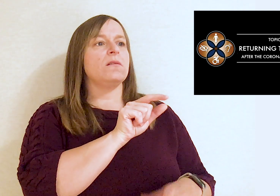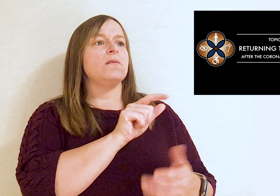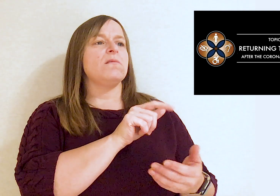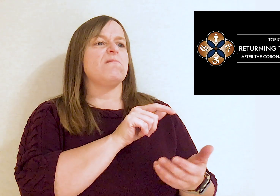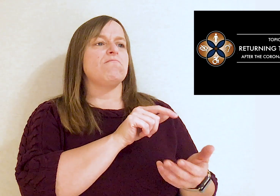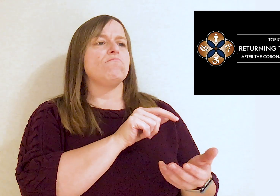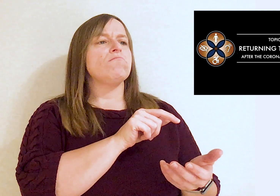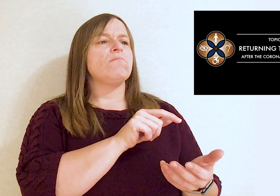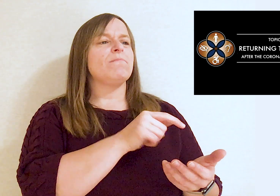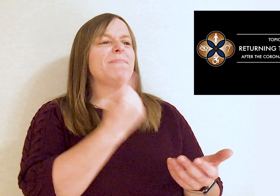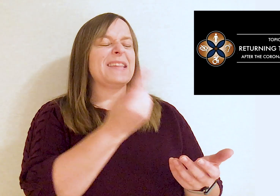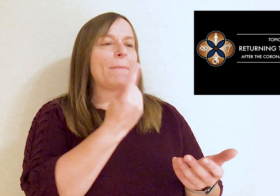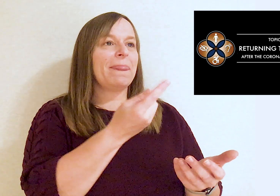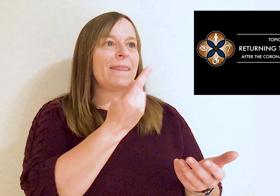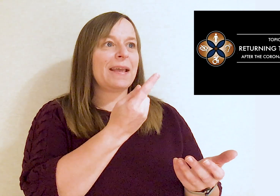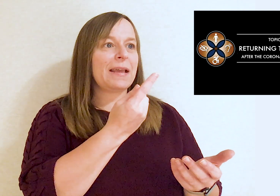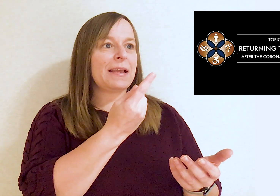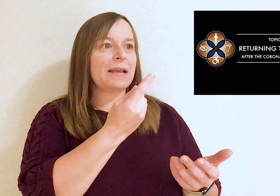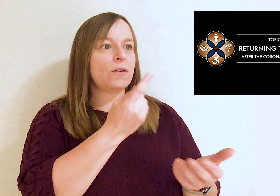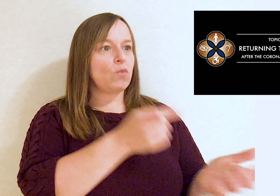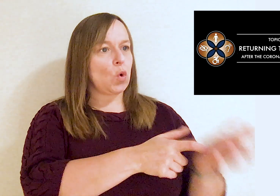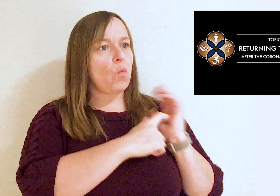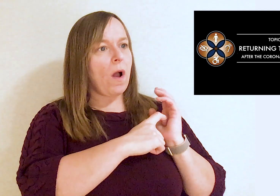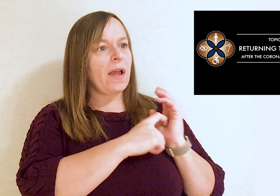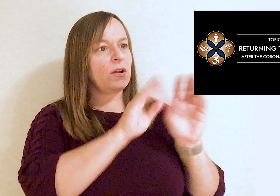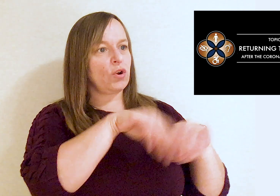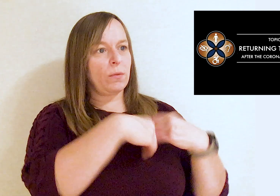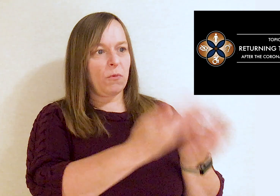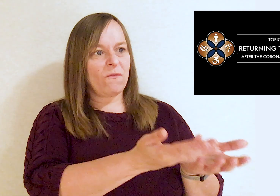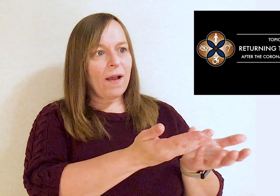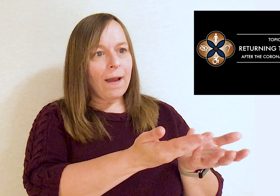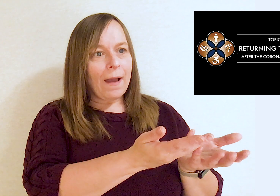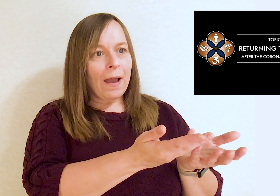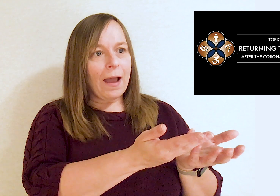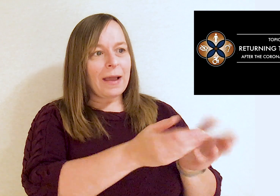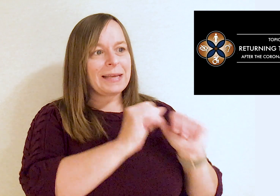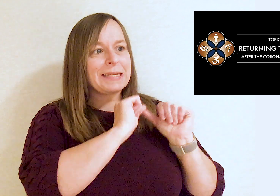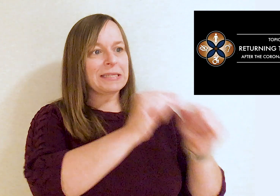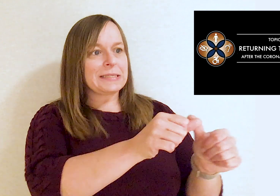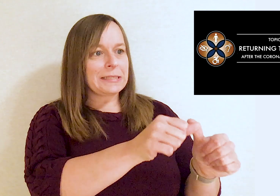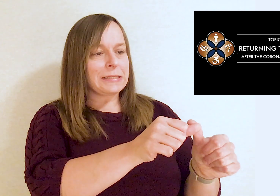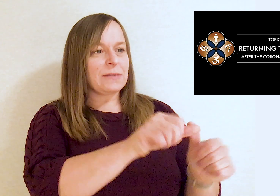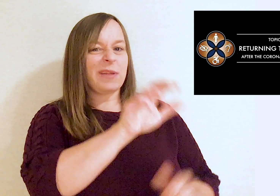really-- it is-- somebody's required to provide consistent with the Americans